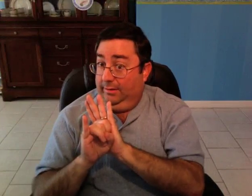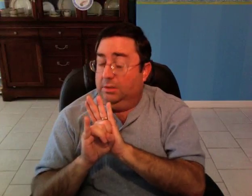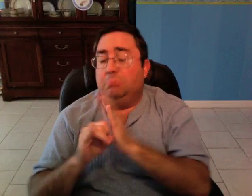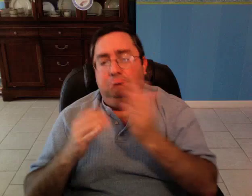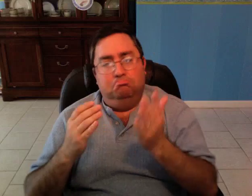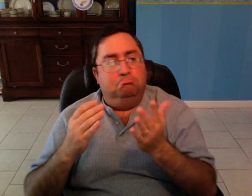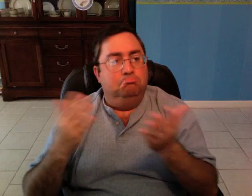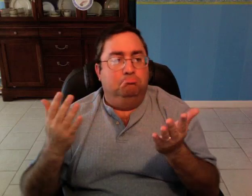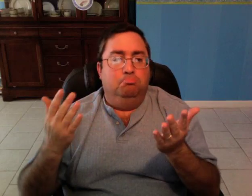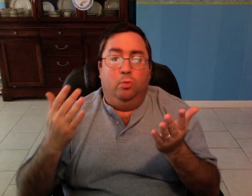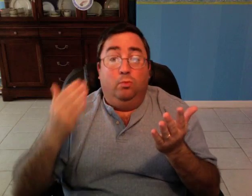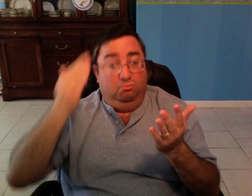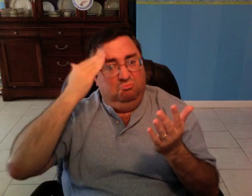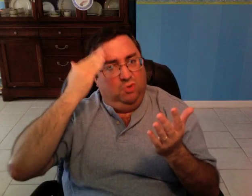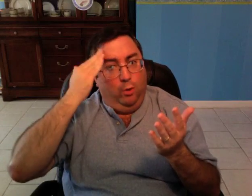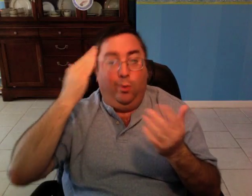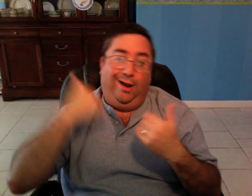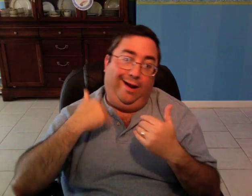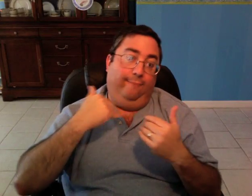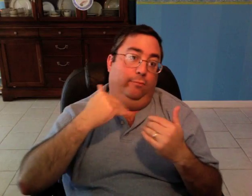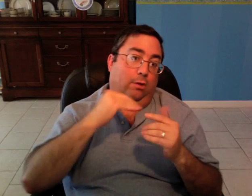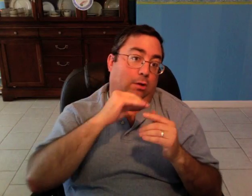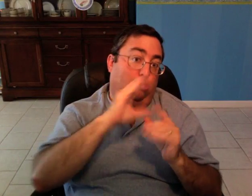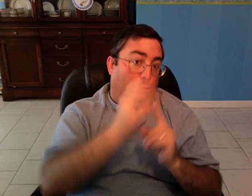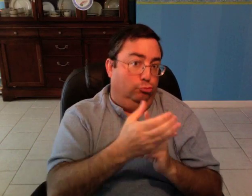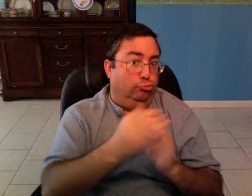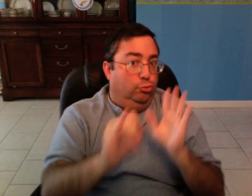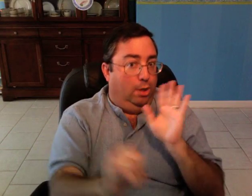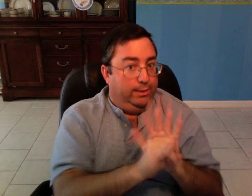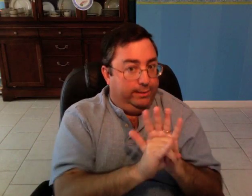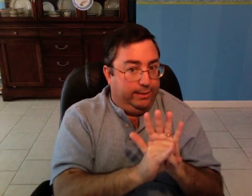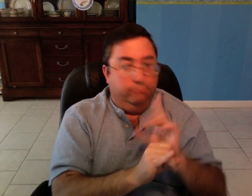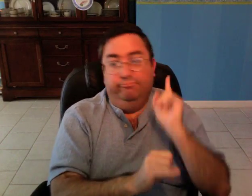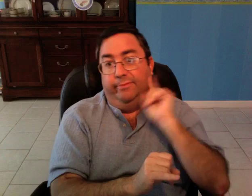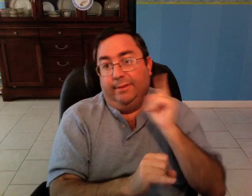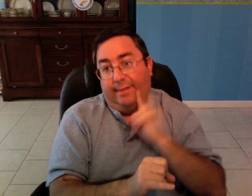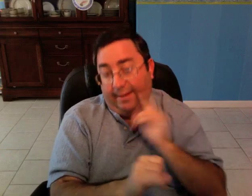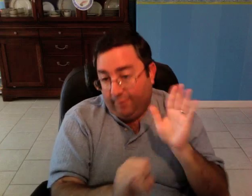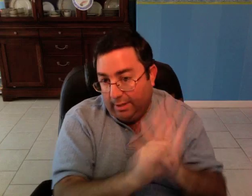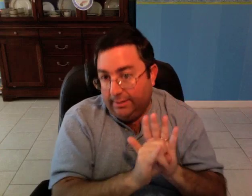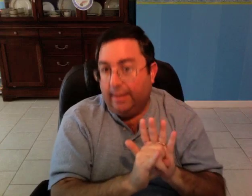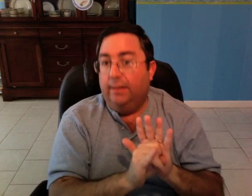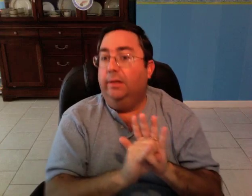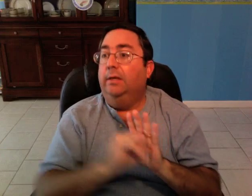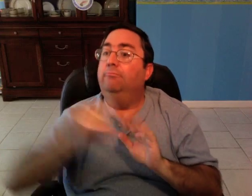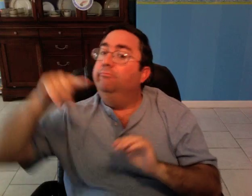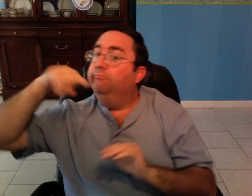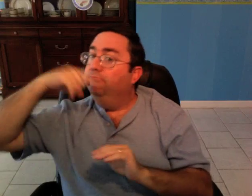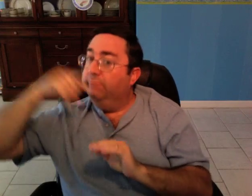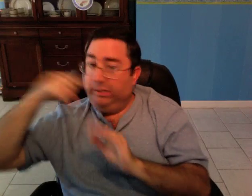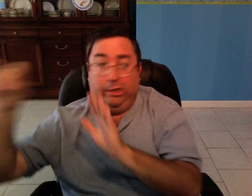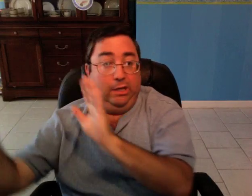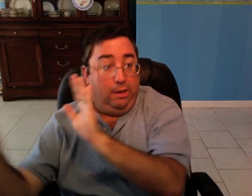You know we have cultural identities. Deaf identities and Hearing identities.